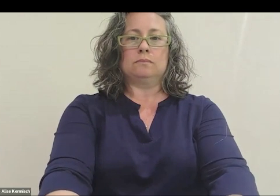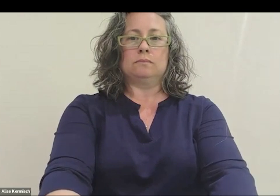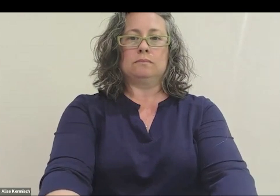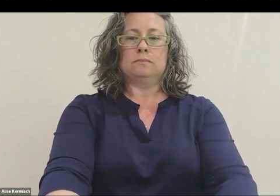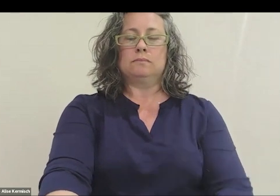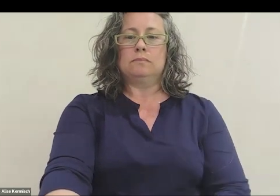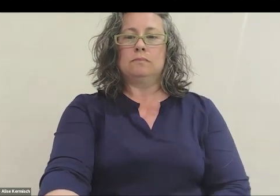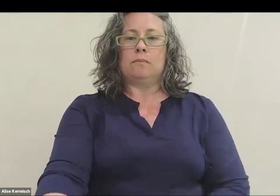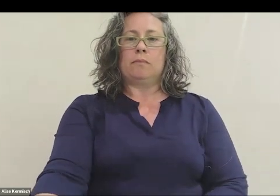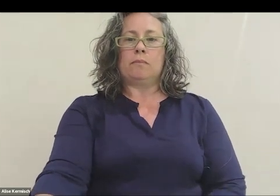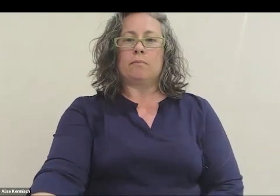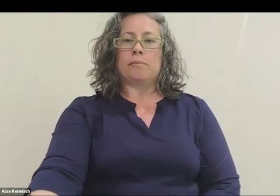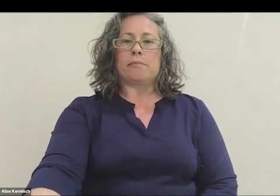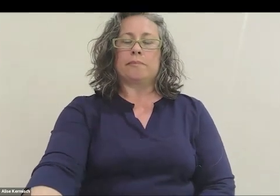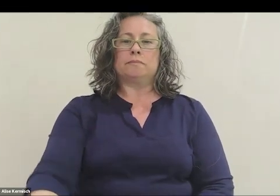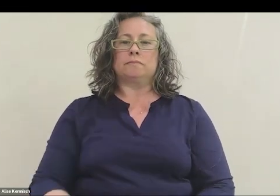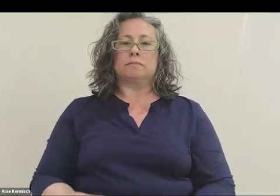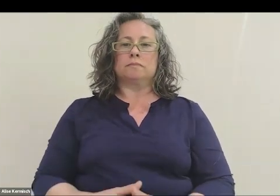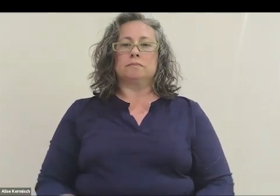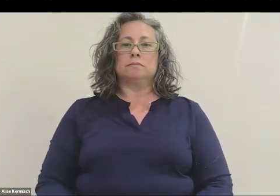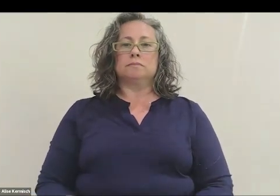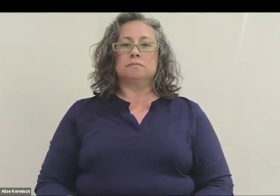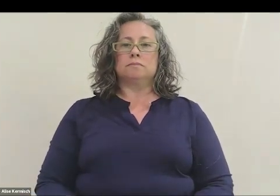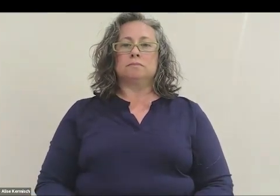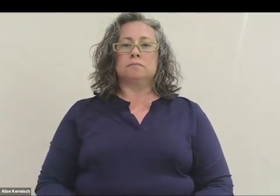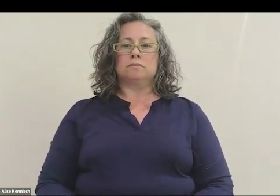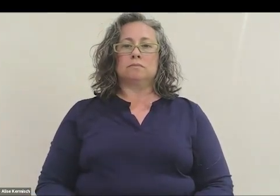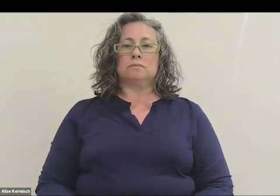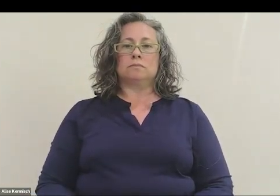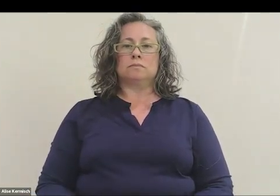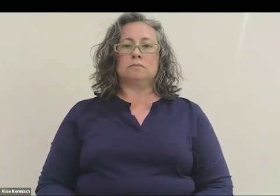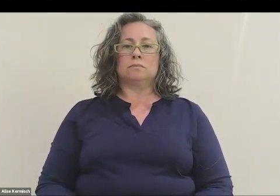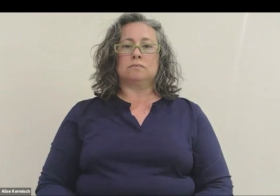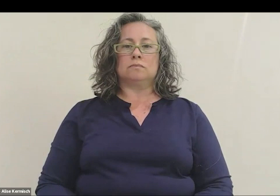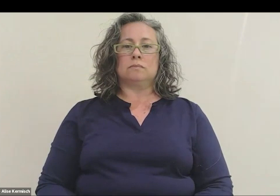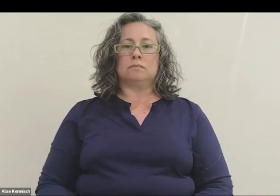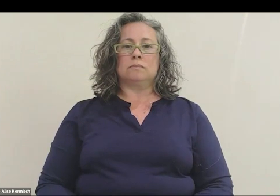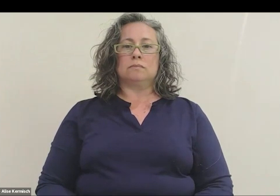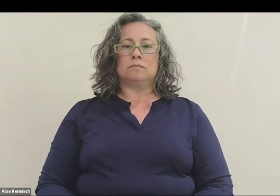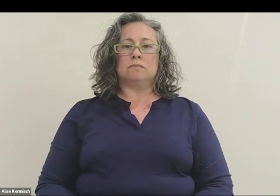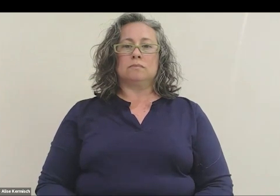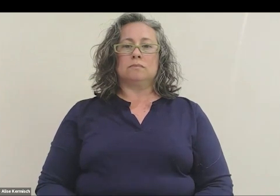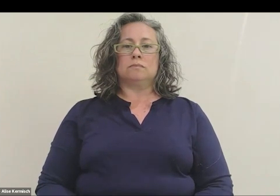She corresponded in Braille in multiple languages. We don't actually get to hear that part of the story, usually.